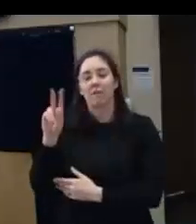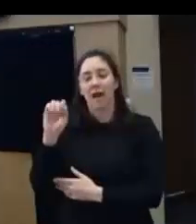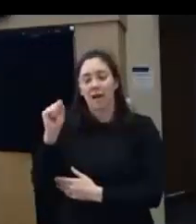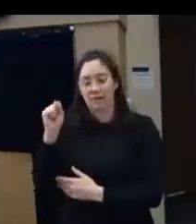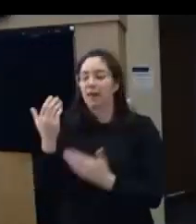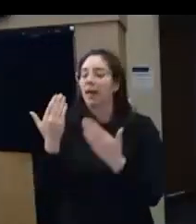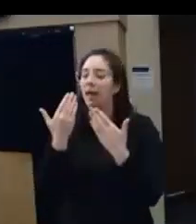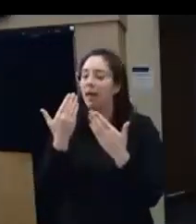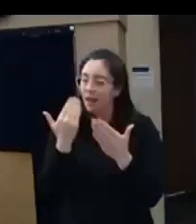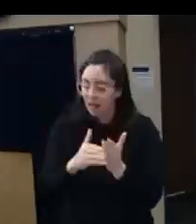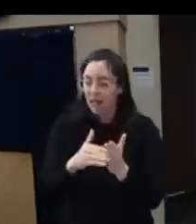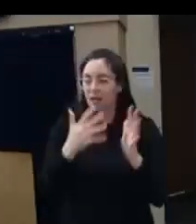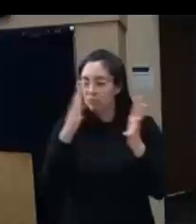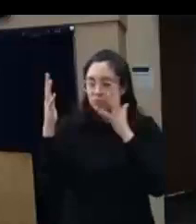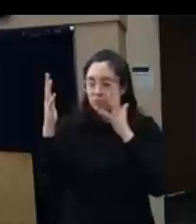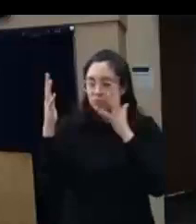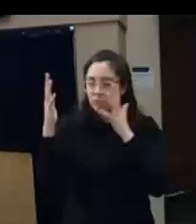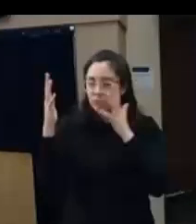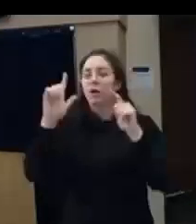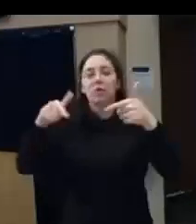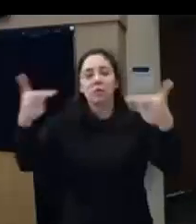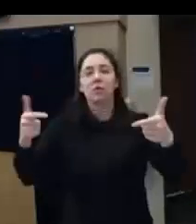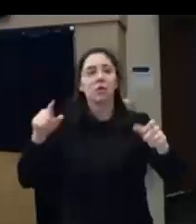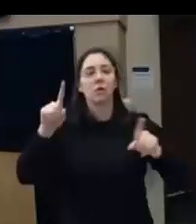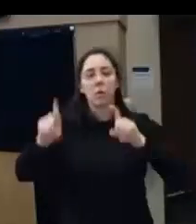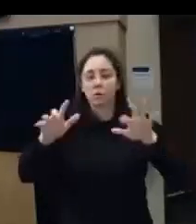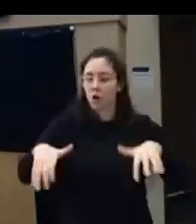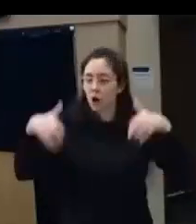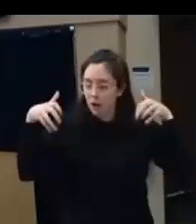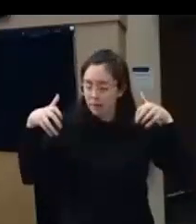of applause we'd love to see what questions are here both uh in the audience as well as on